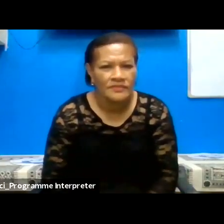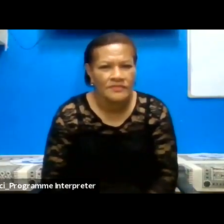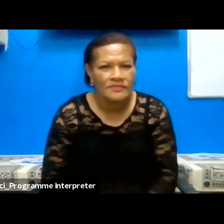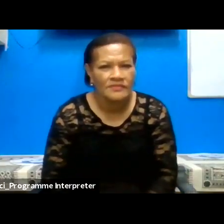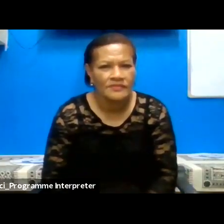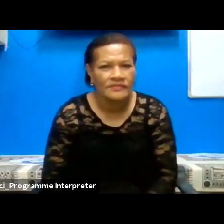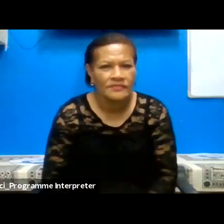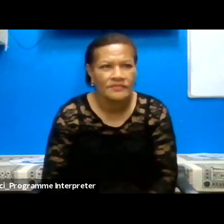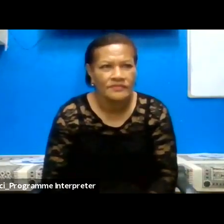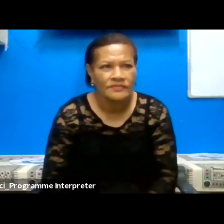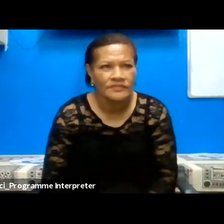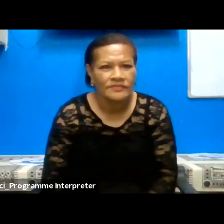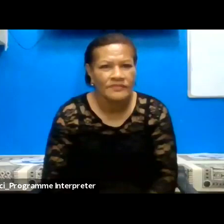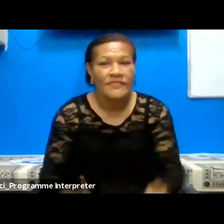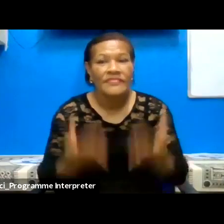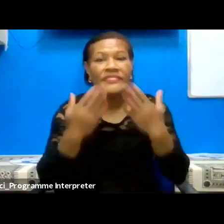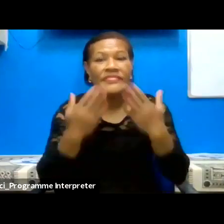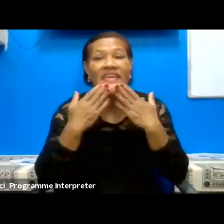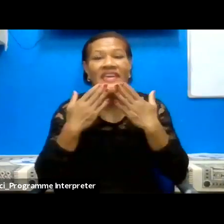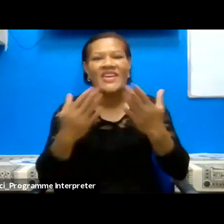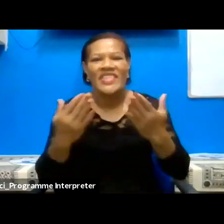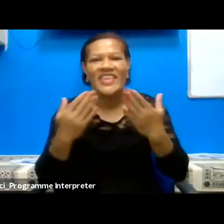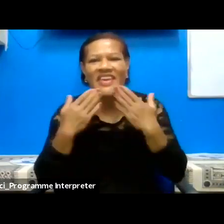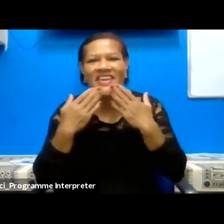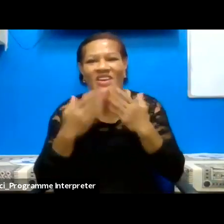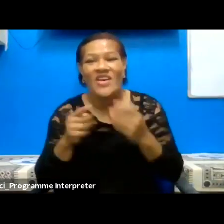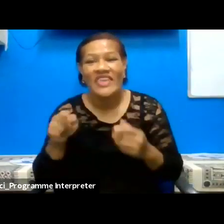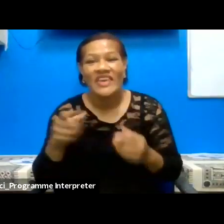the and all the participants who are here. We have joined